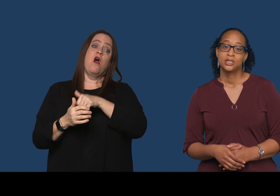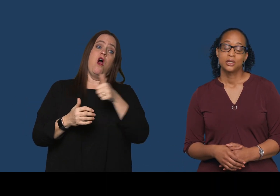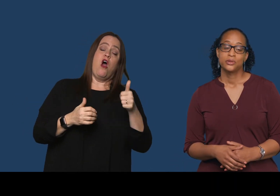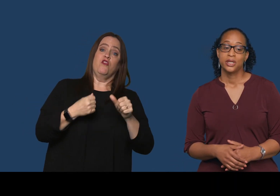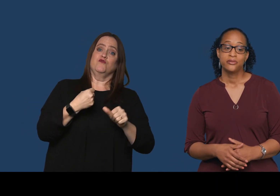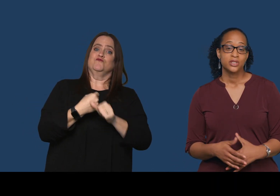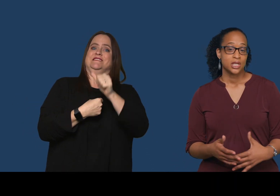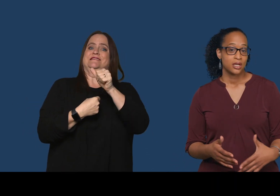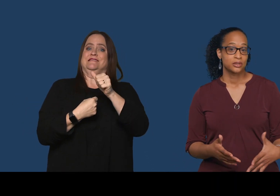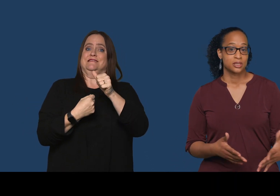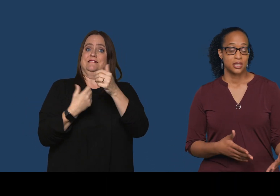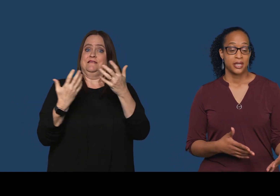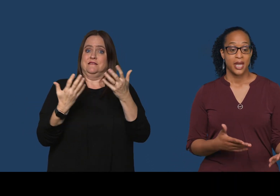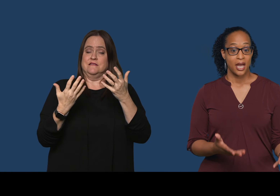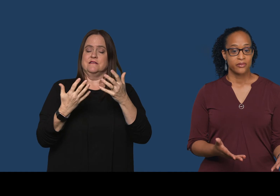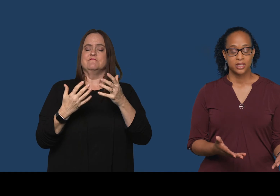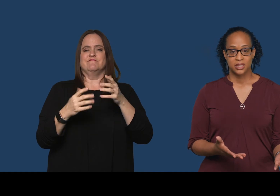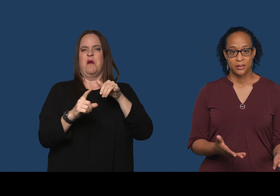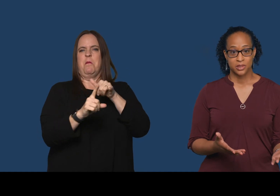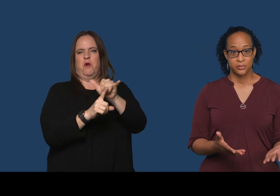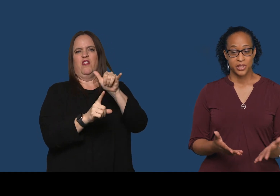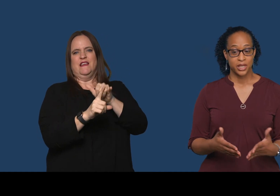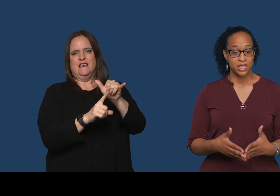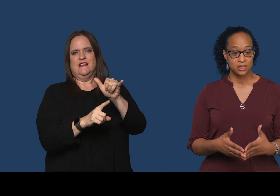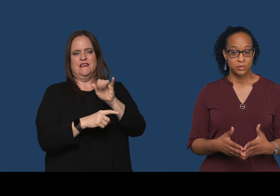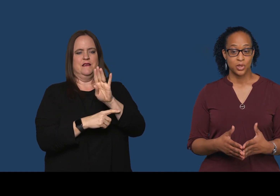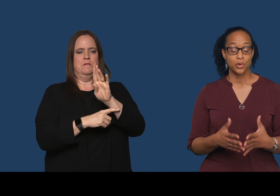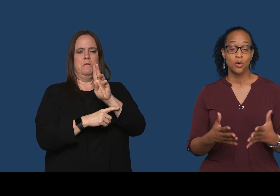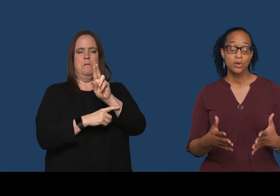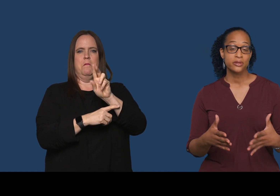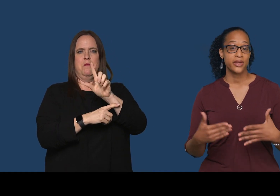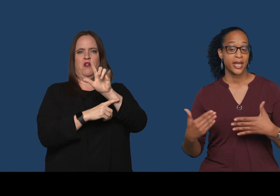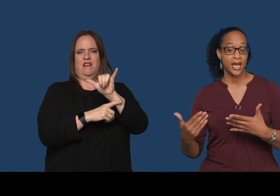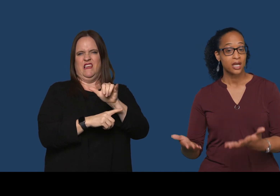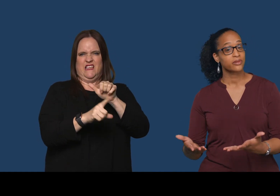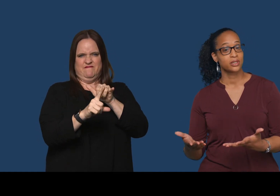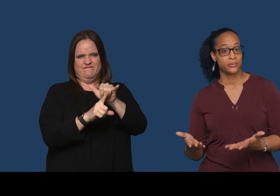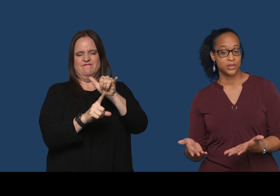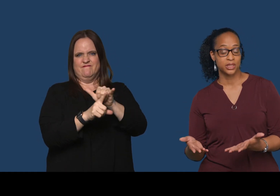So if a child does not have an established communication mode or they have an ability